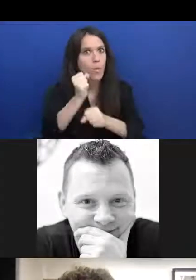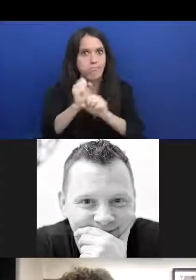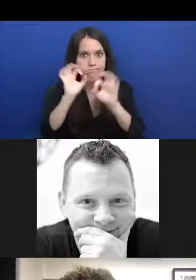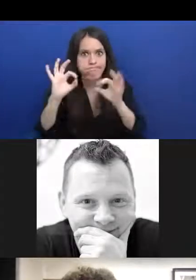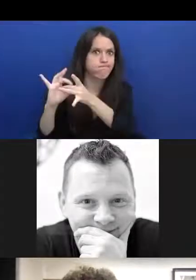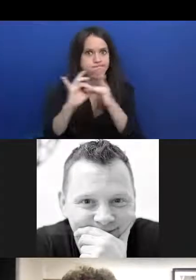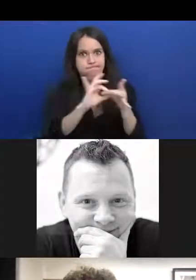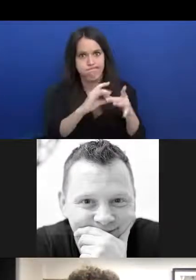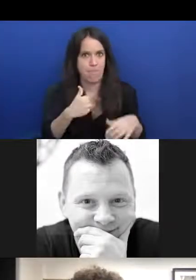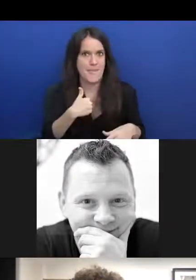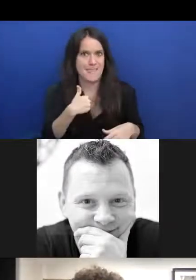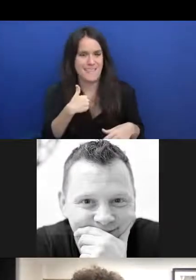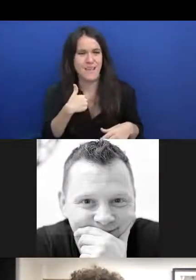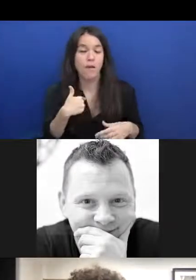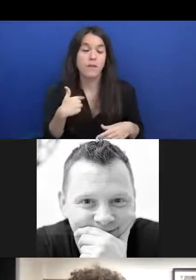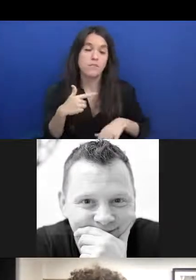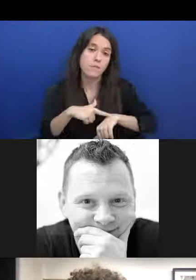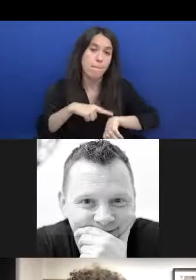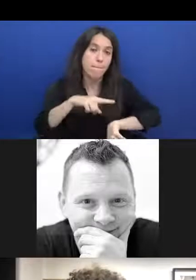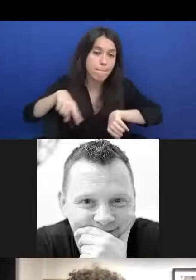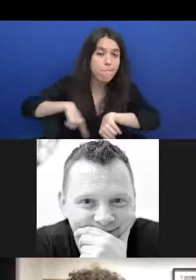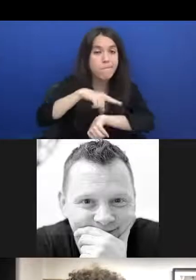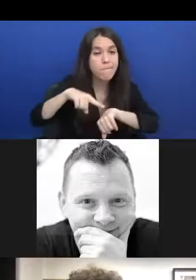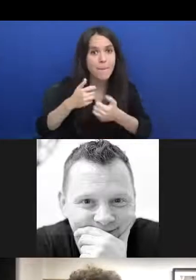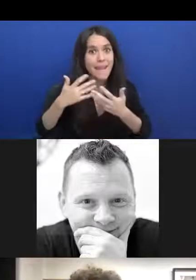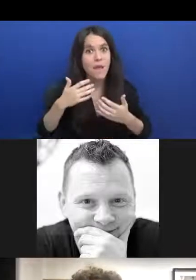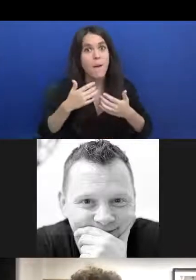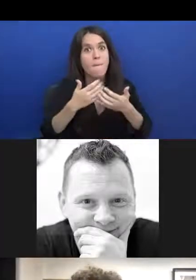a long time because a lot of the multilingualism research I read didn't really resonate with me in